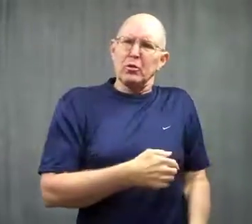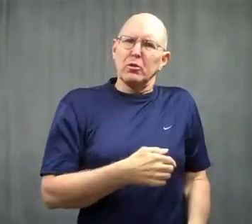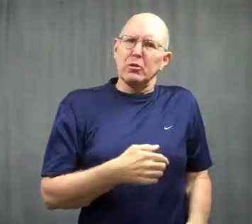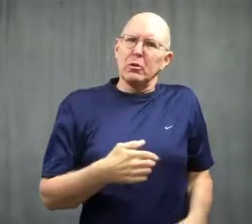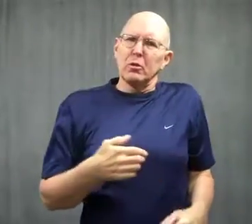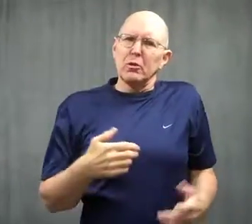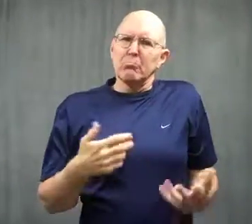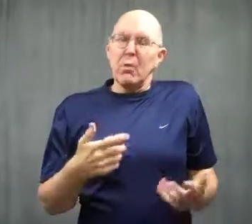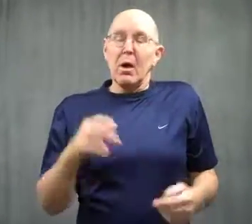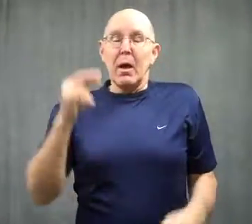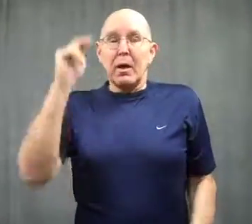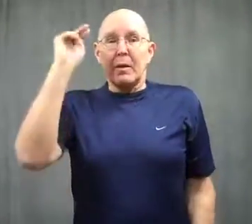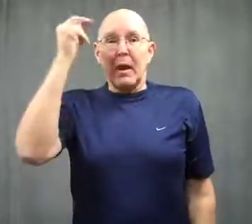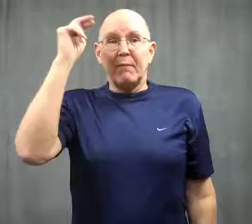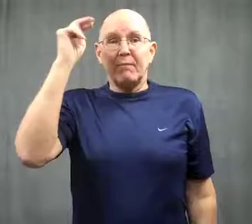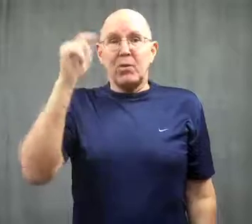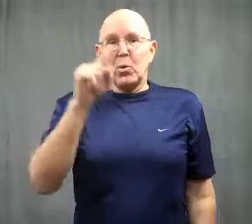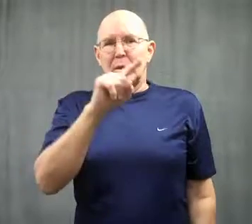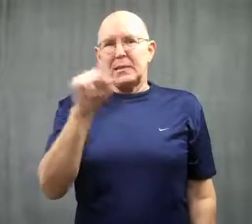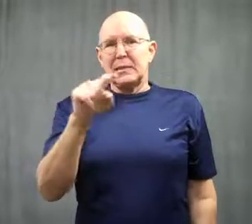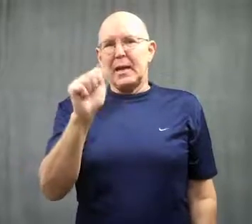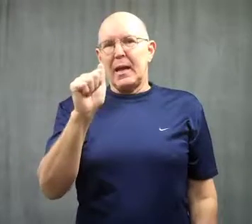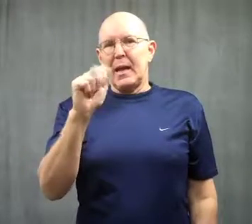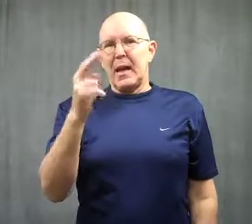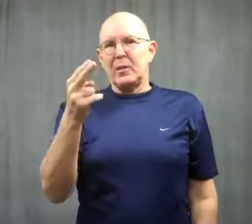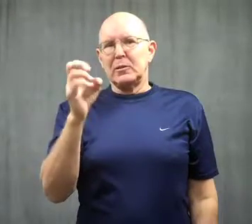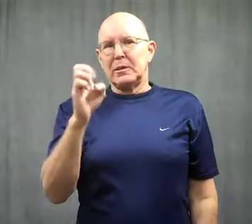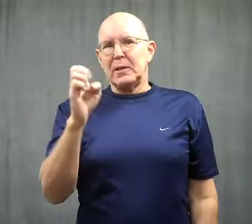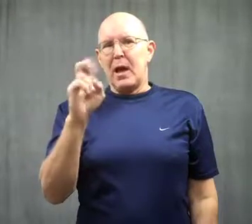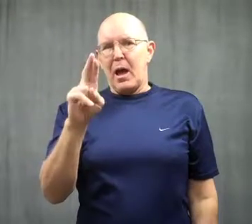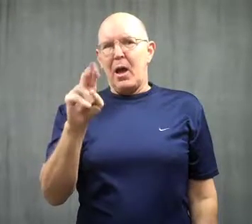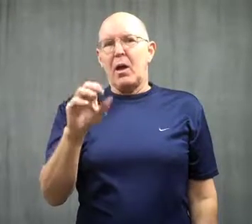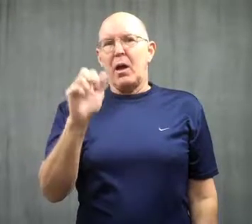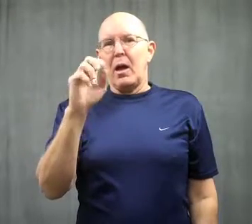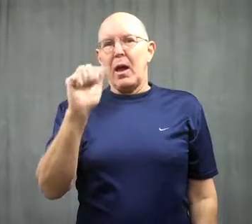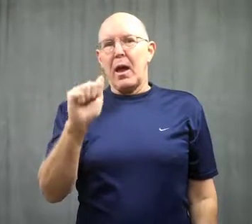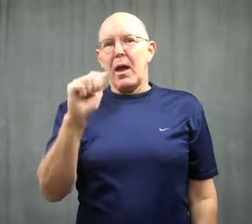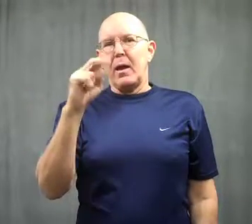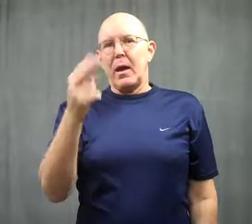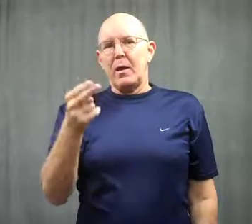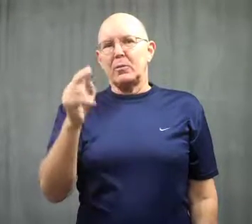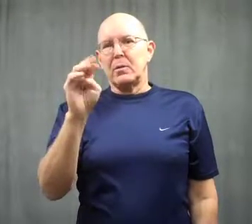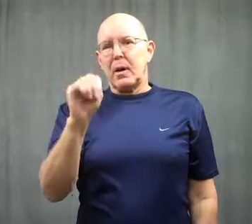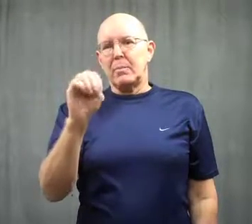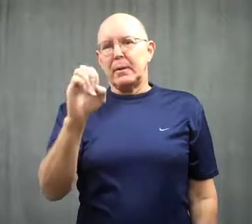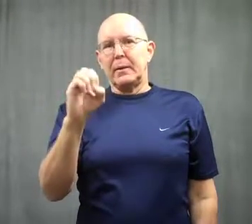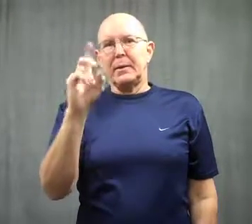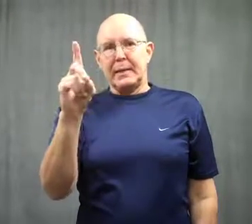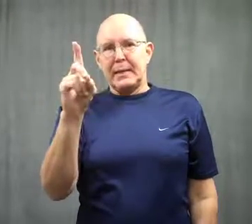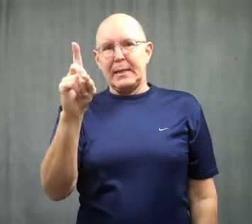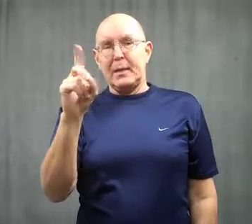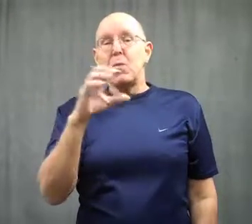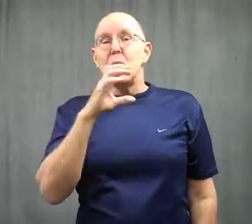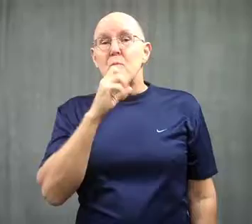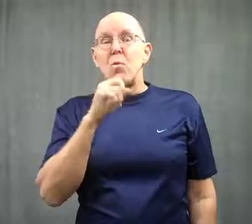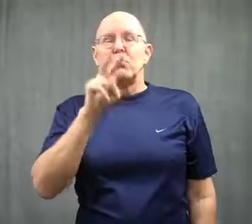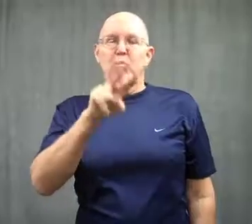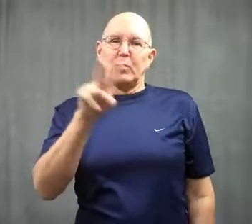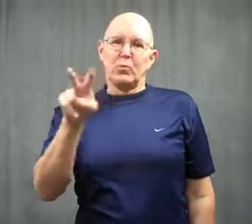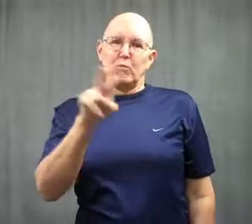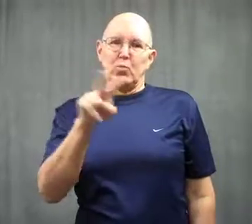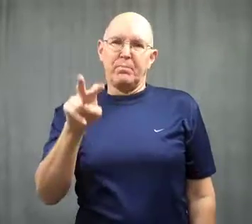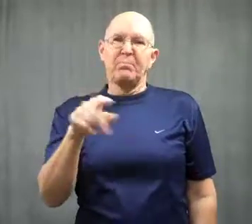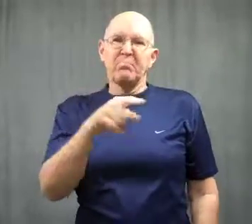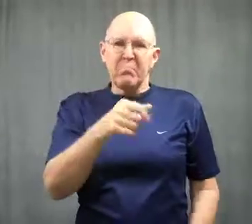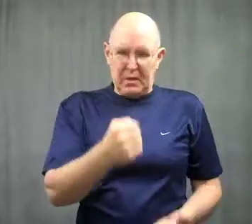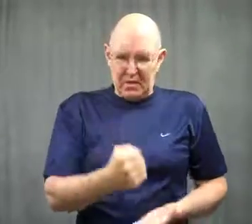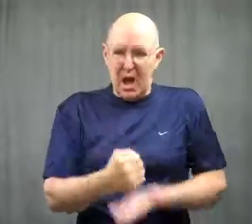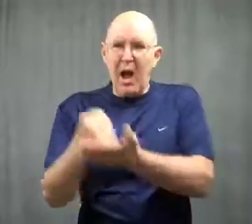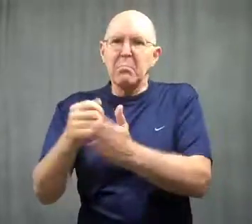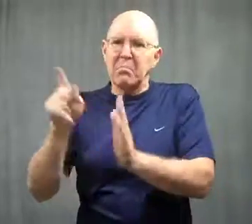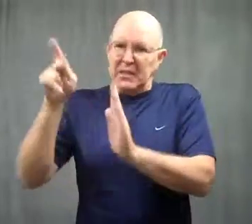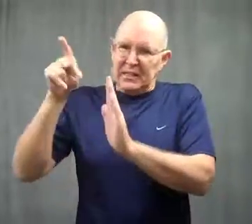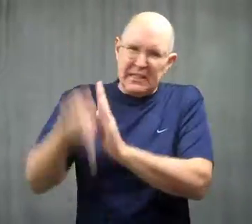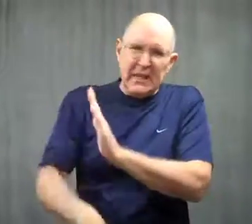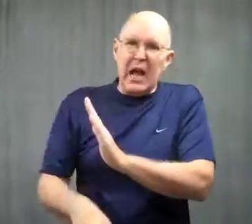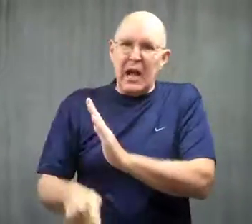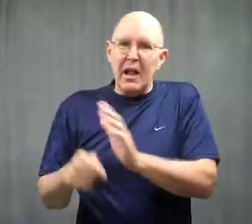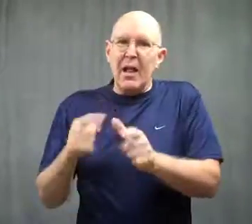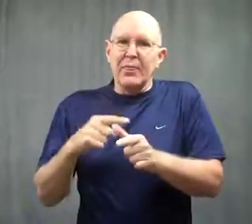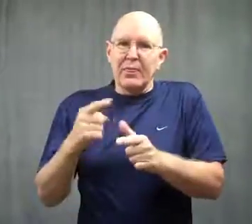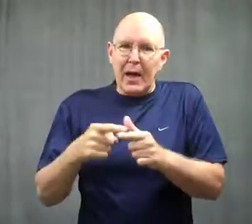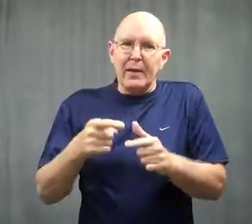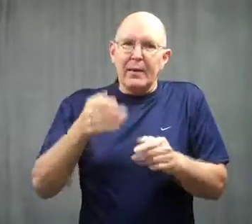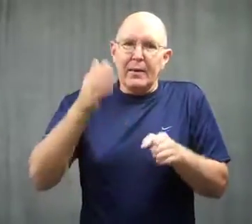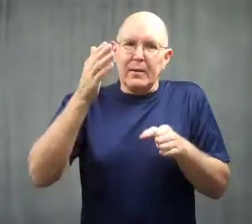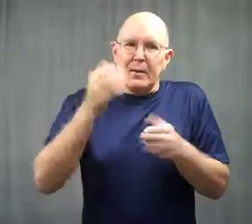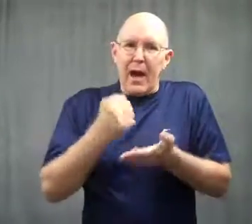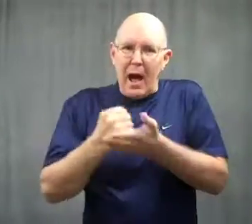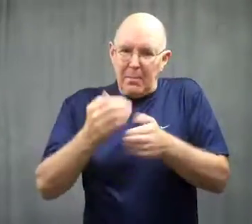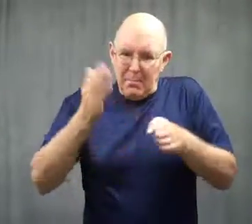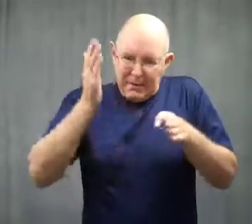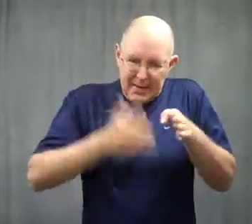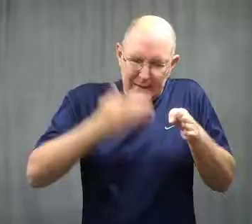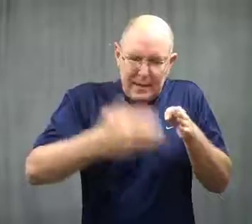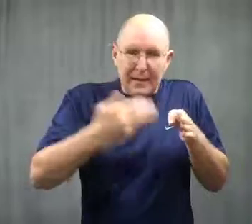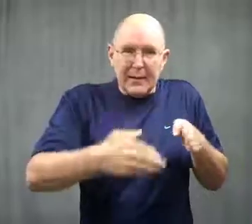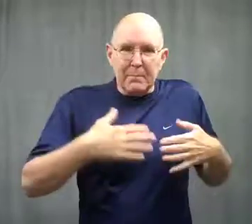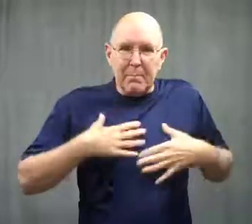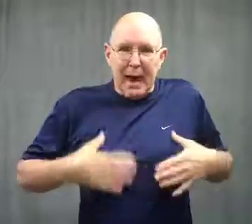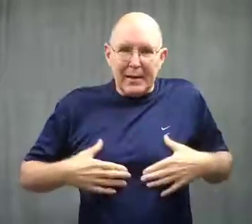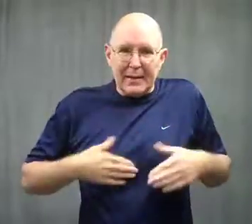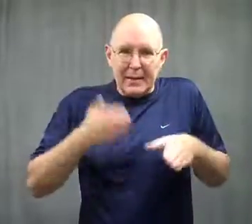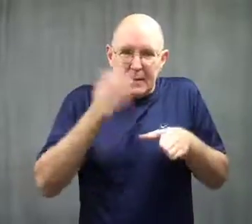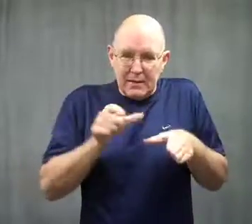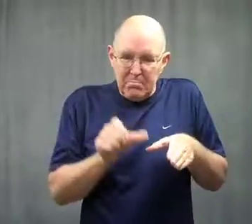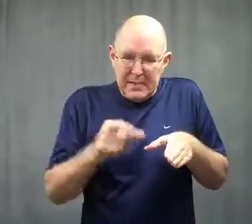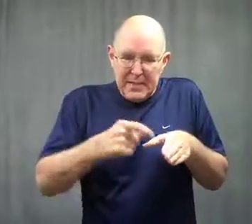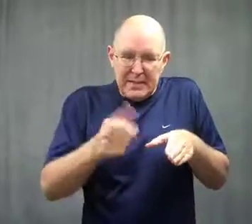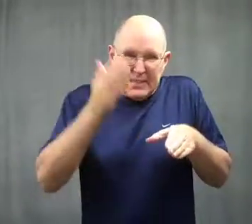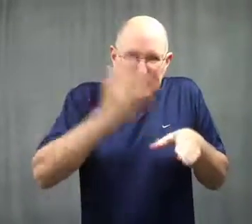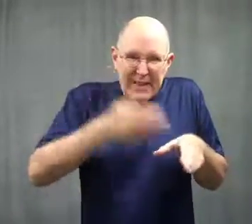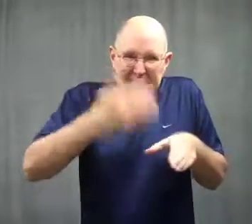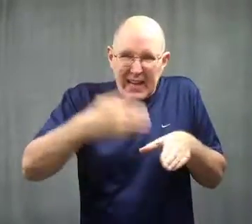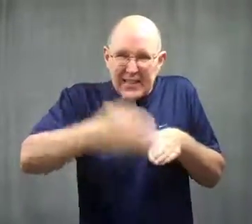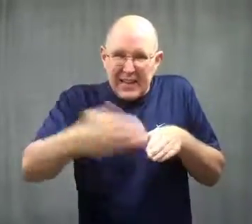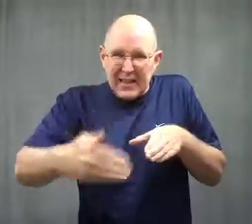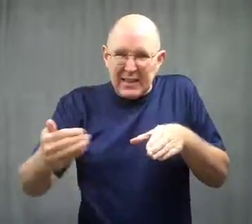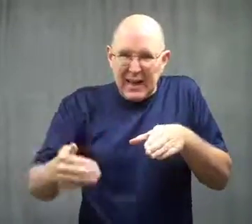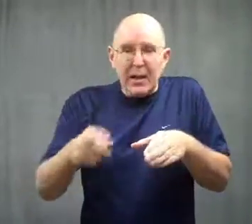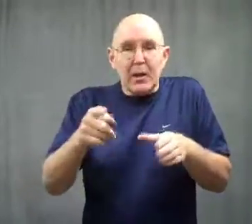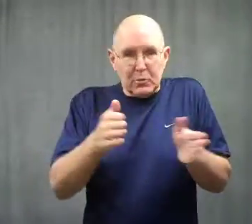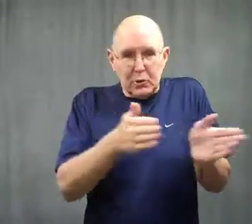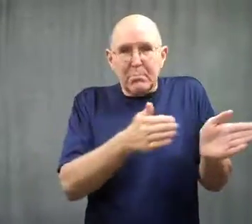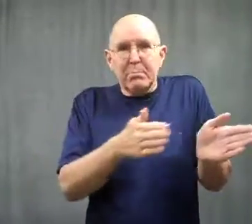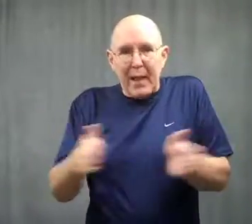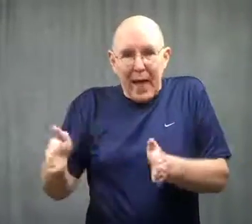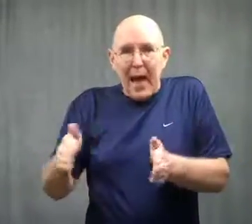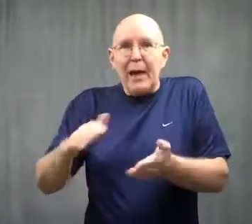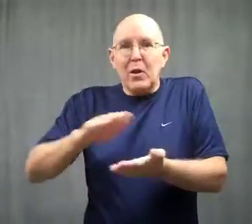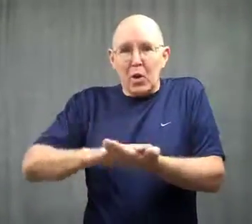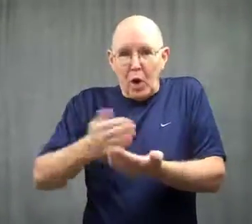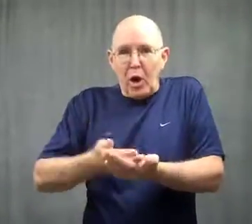Her 22 year old nephew, Zaheer Ahmed helped her kill him.